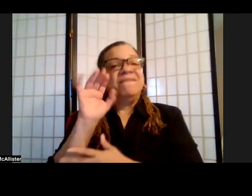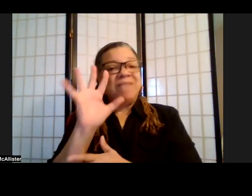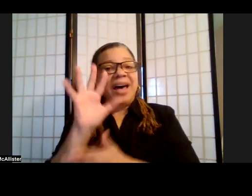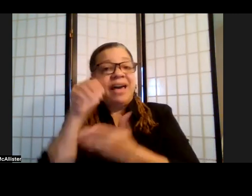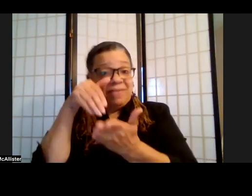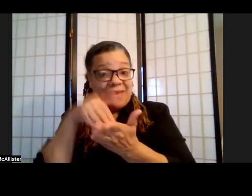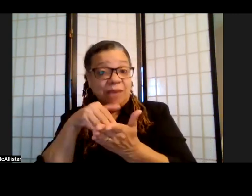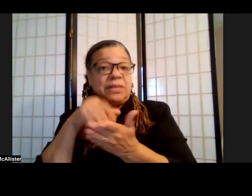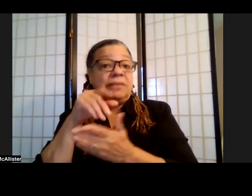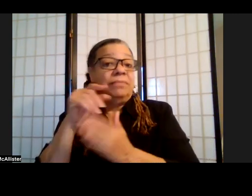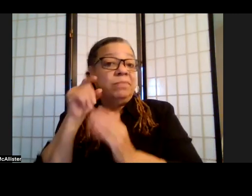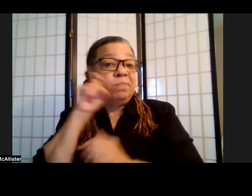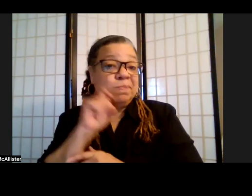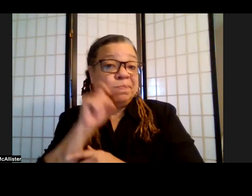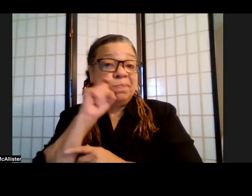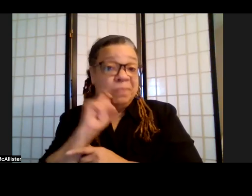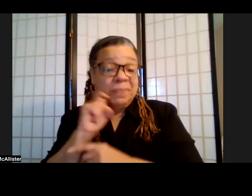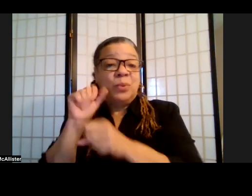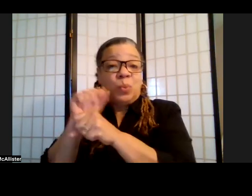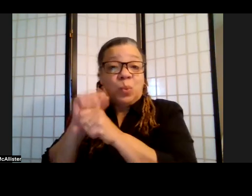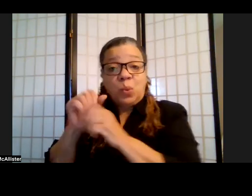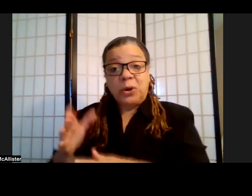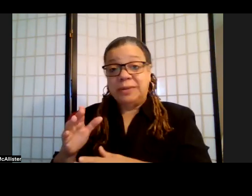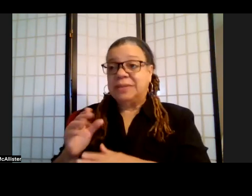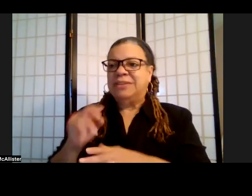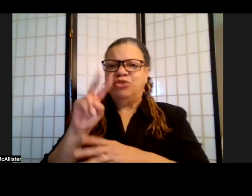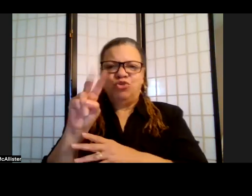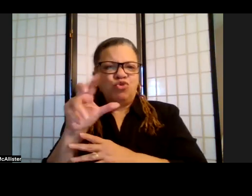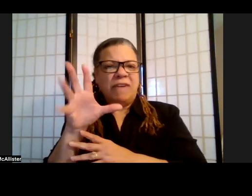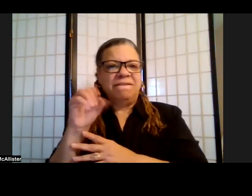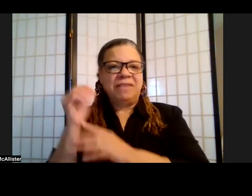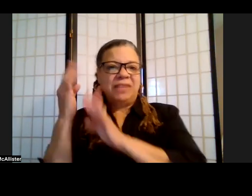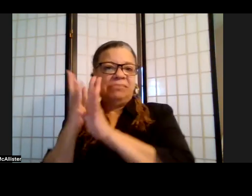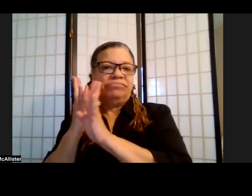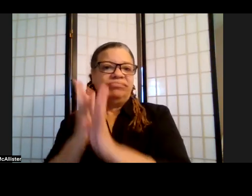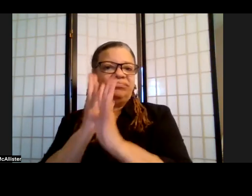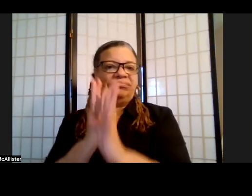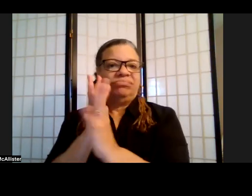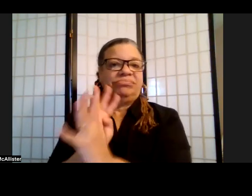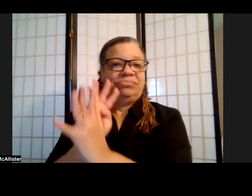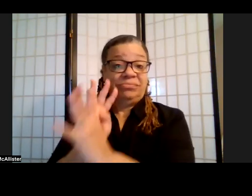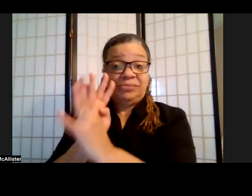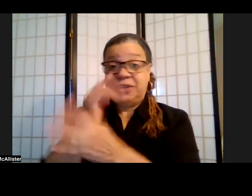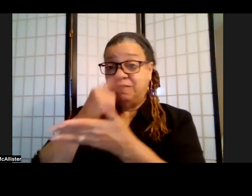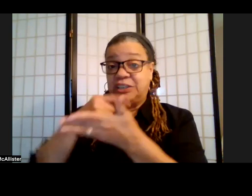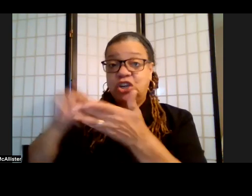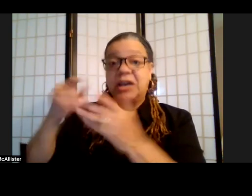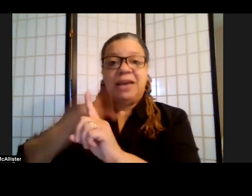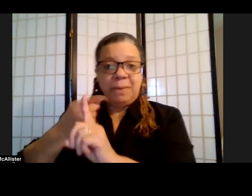And every day, about 250 of them would appear at the one clinic in town for a monthly health checkup. The patients would line up to see